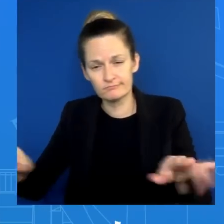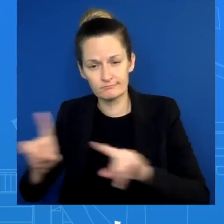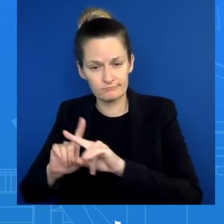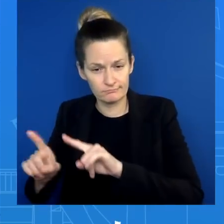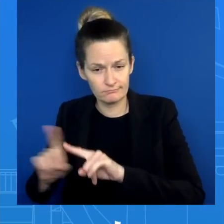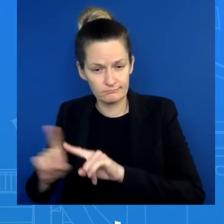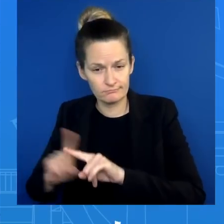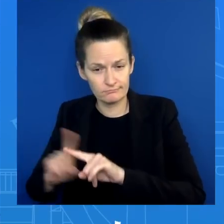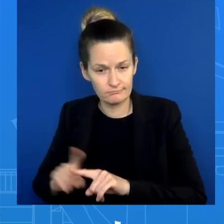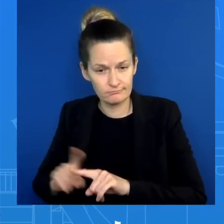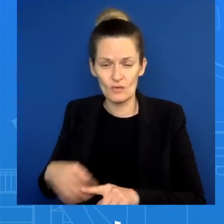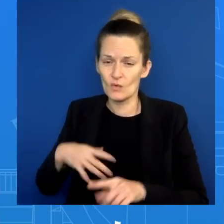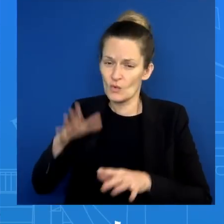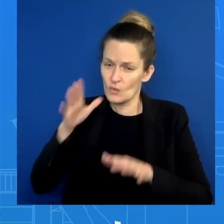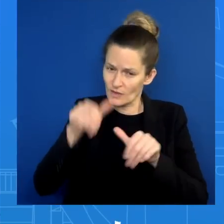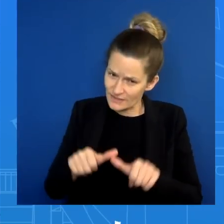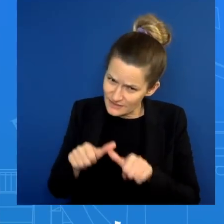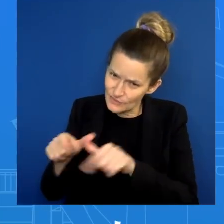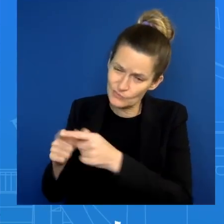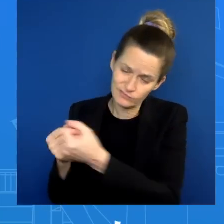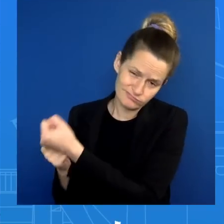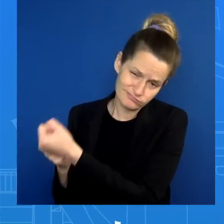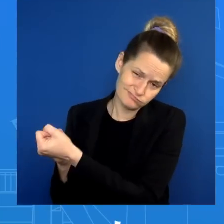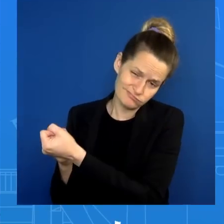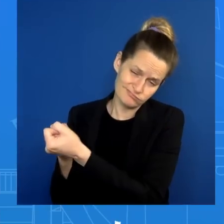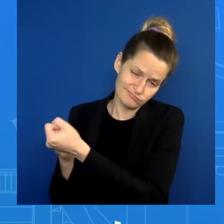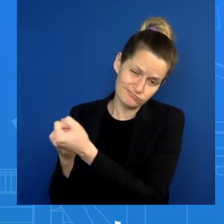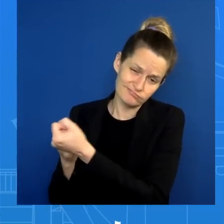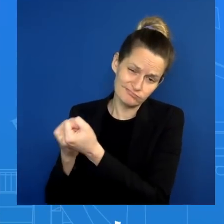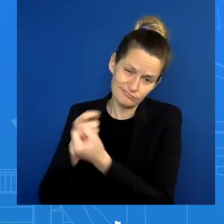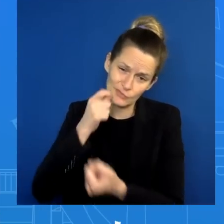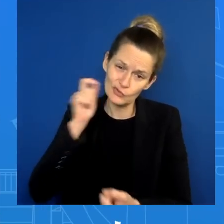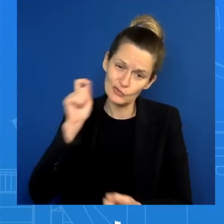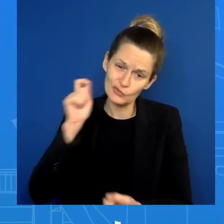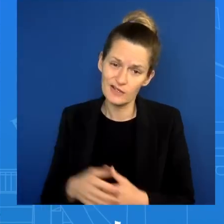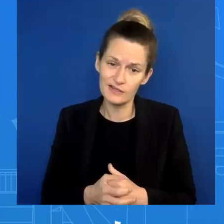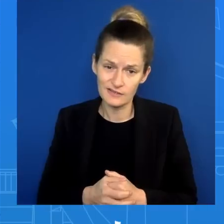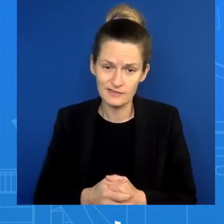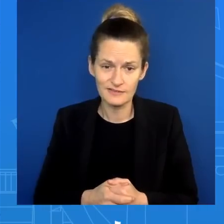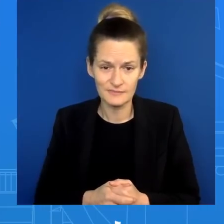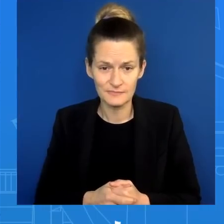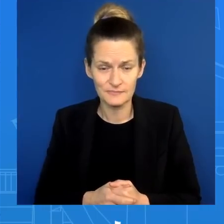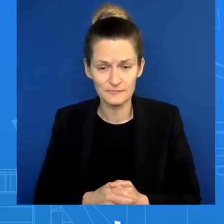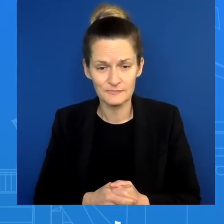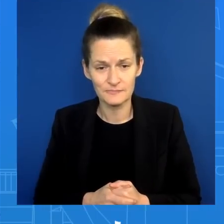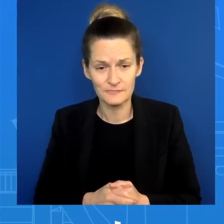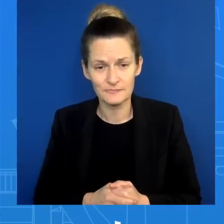as long as they need our help. Again, they are fighting for their democracy. And that matters.